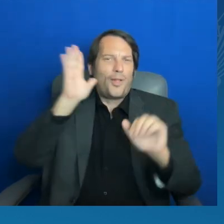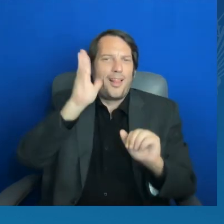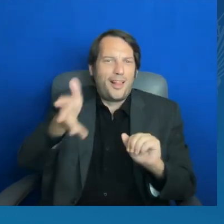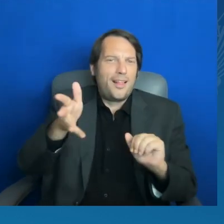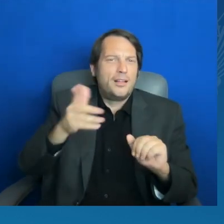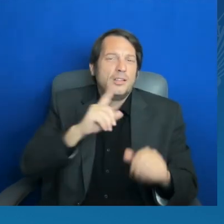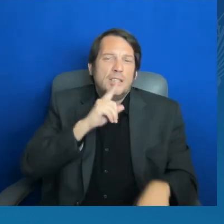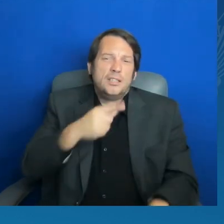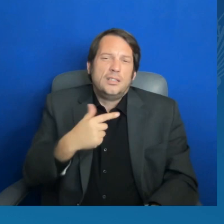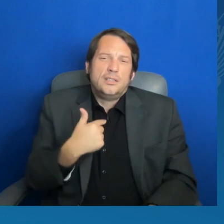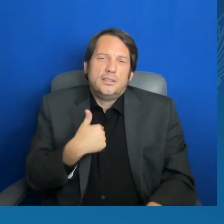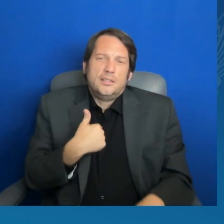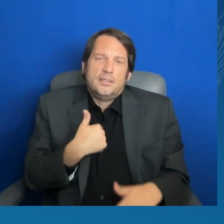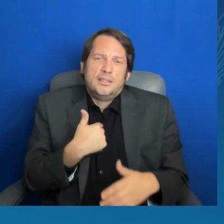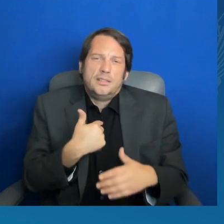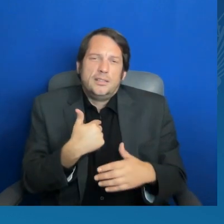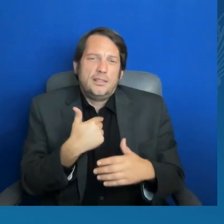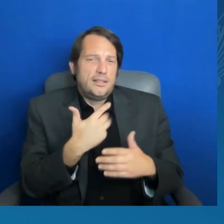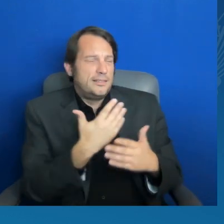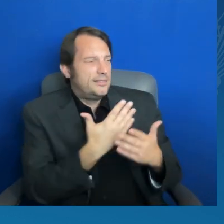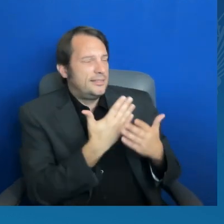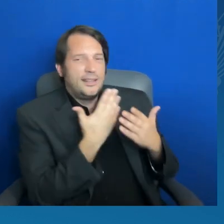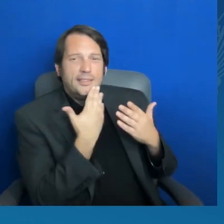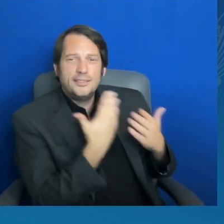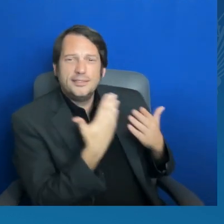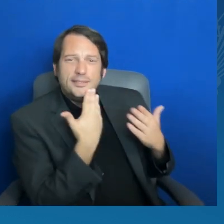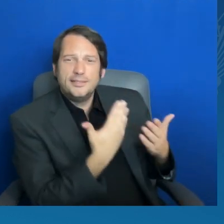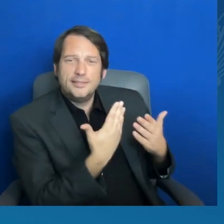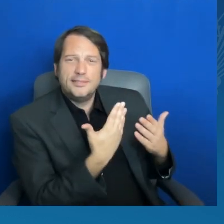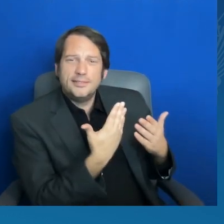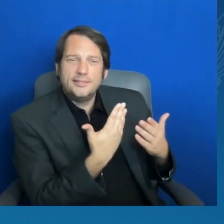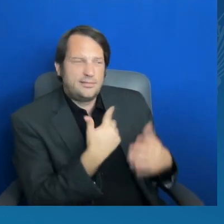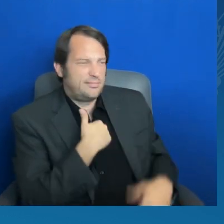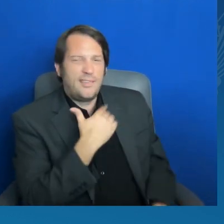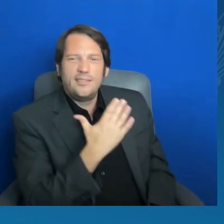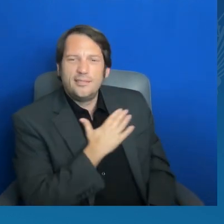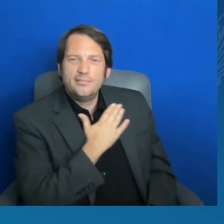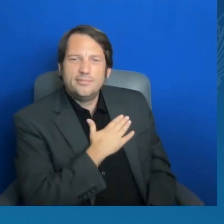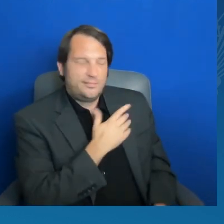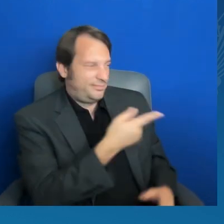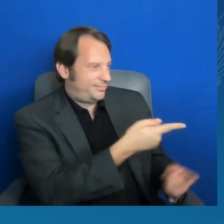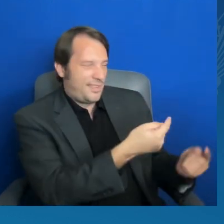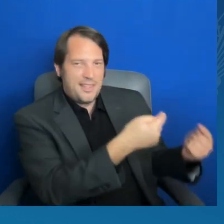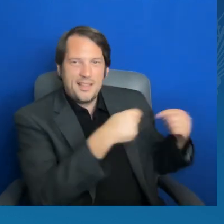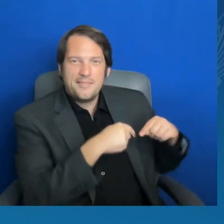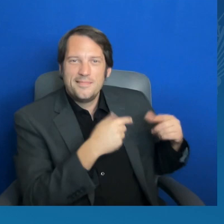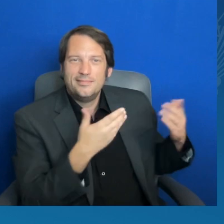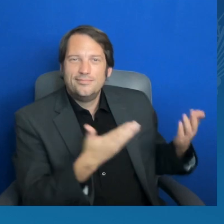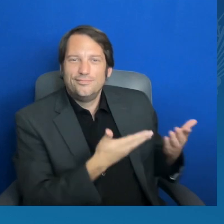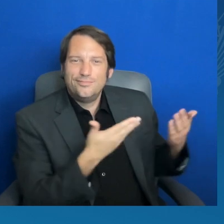Thank you, John, for that introduction. I am so excited to also be ushering us into the next decade of this work,